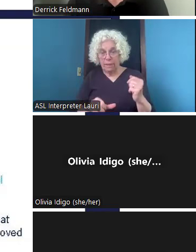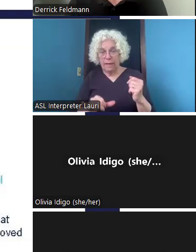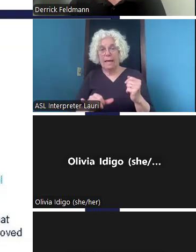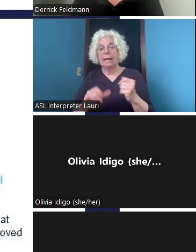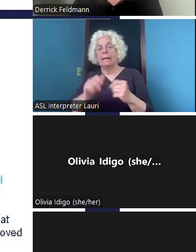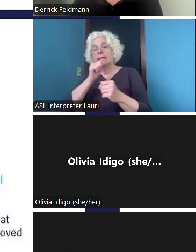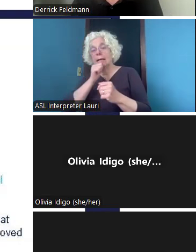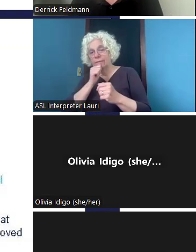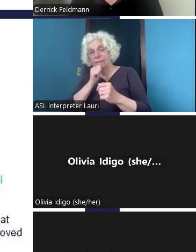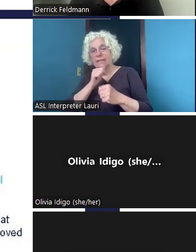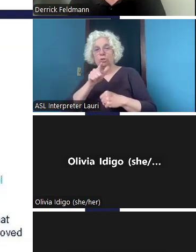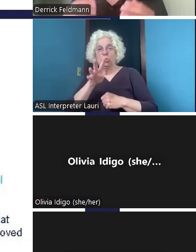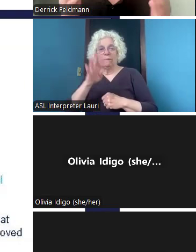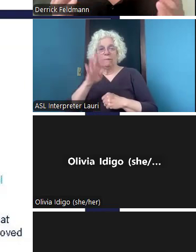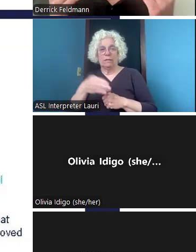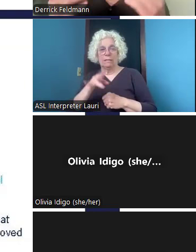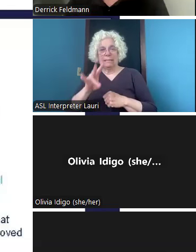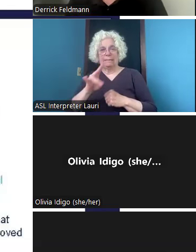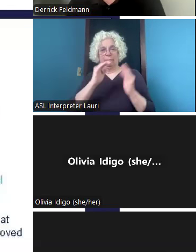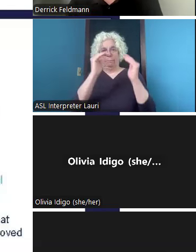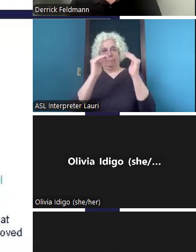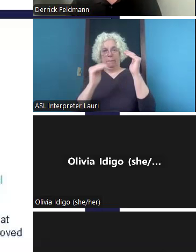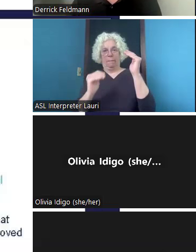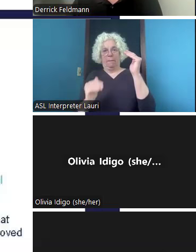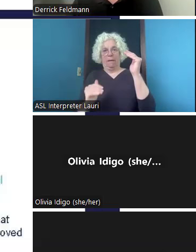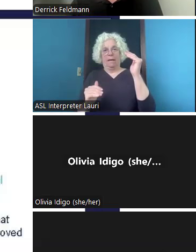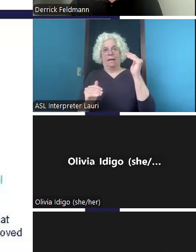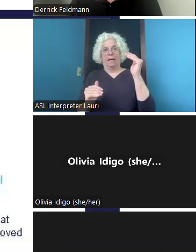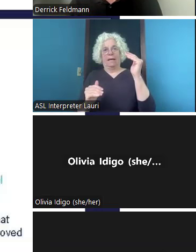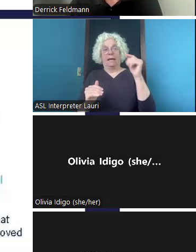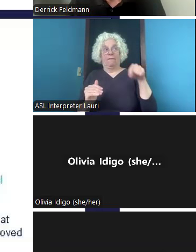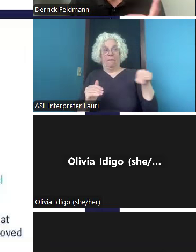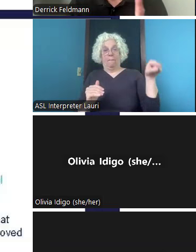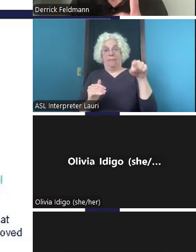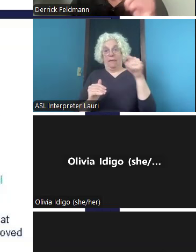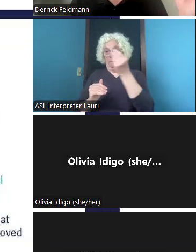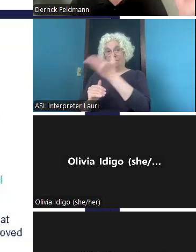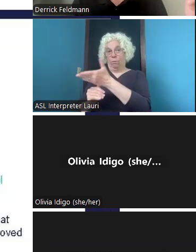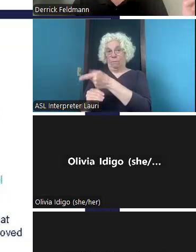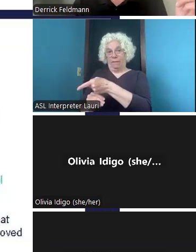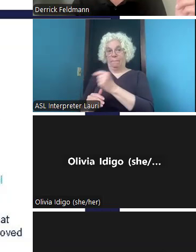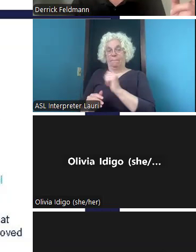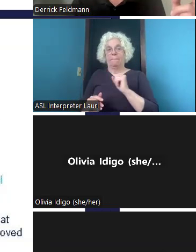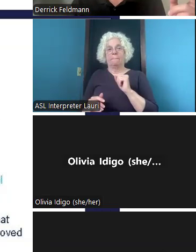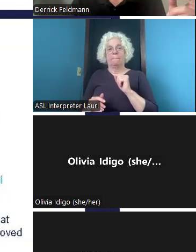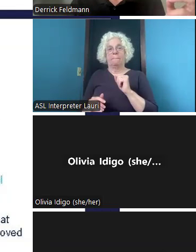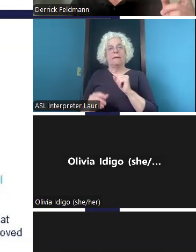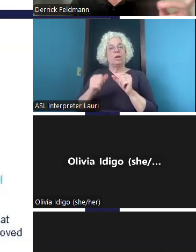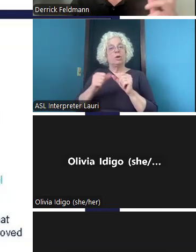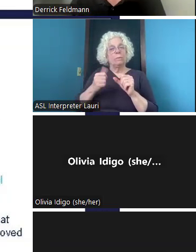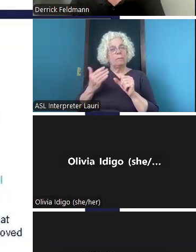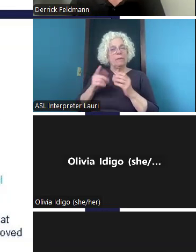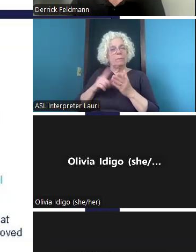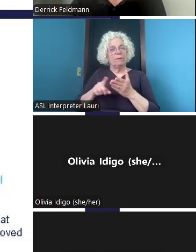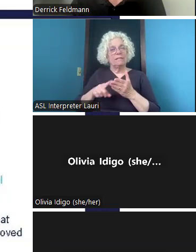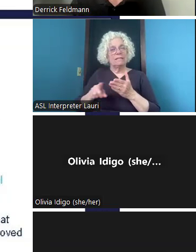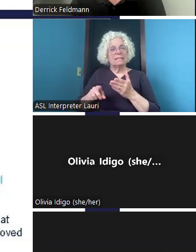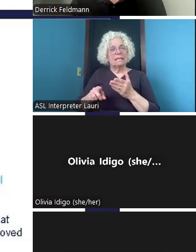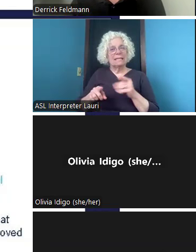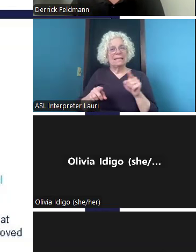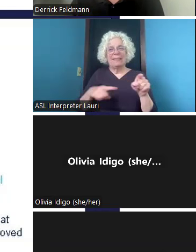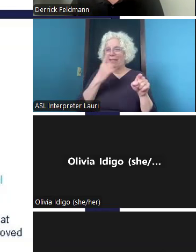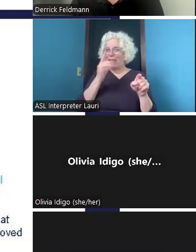All of that coming directly from our trusted messengers alike. If you recall from our previous study, it's about the same.